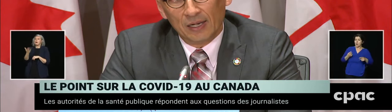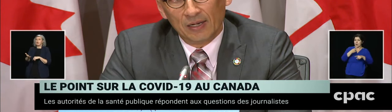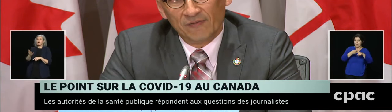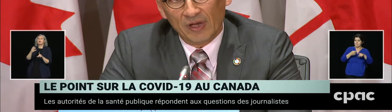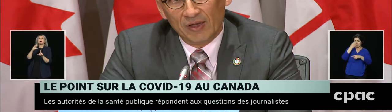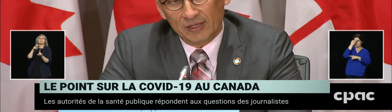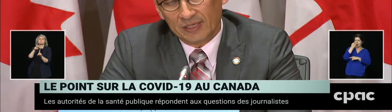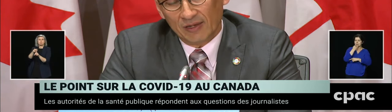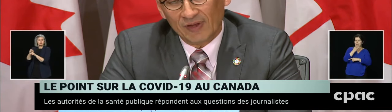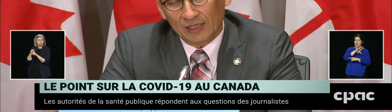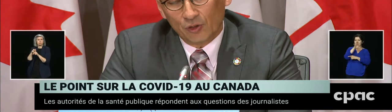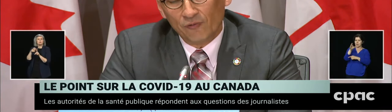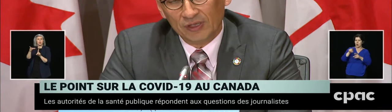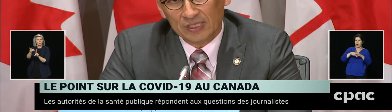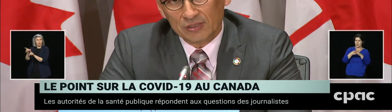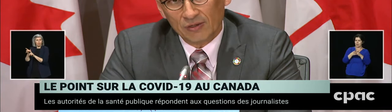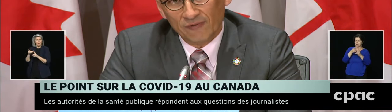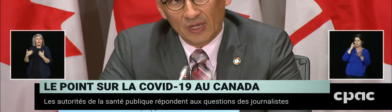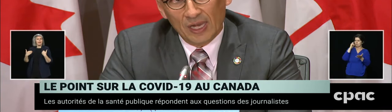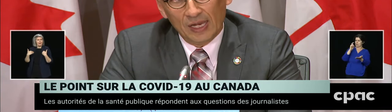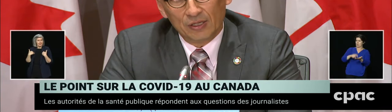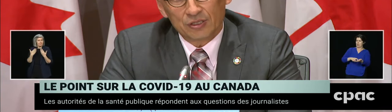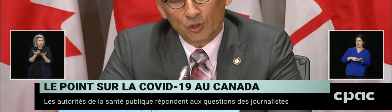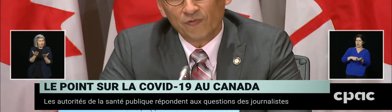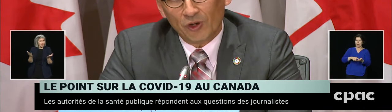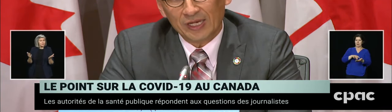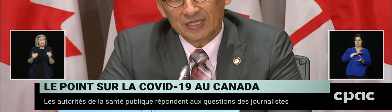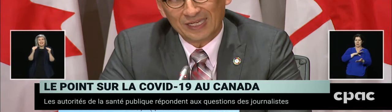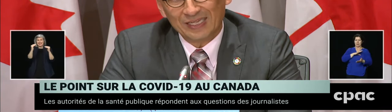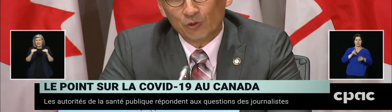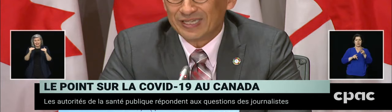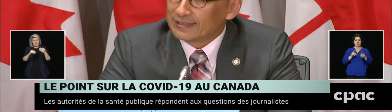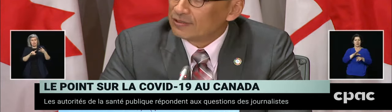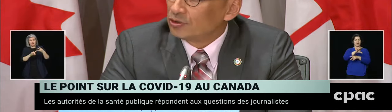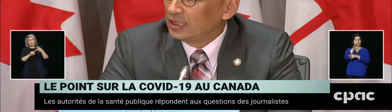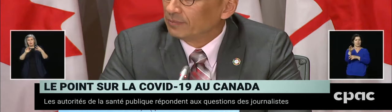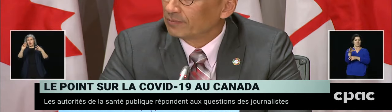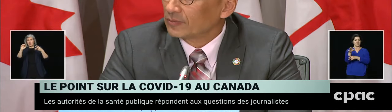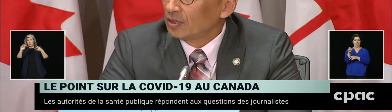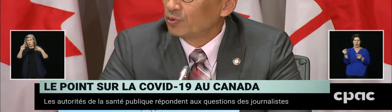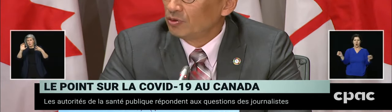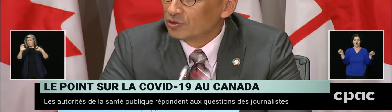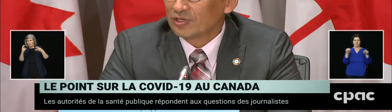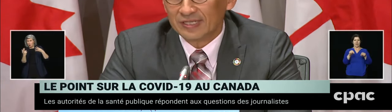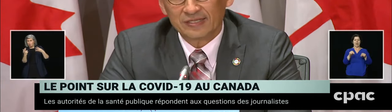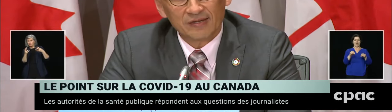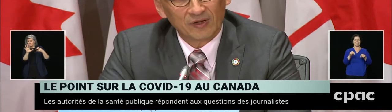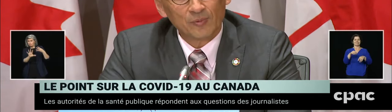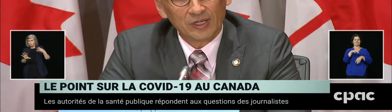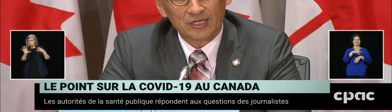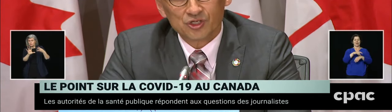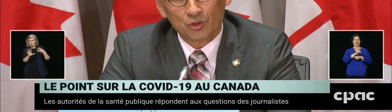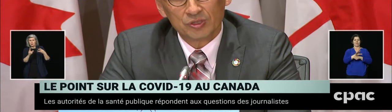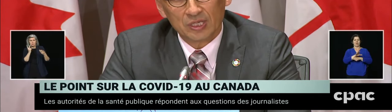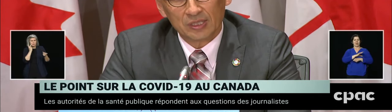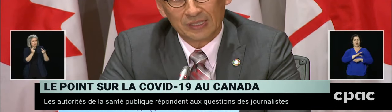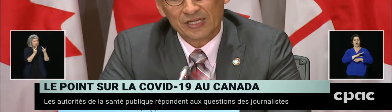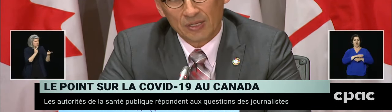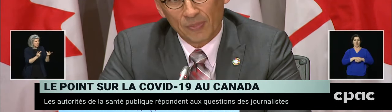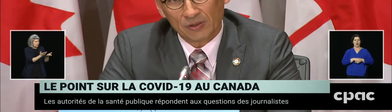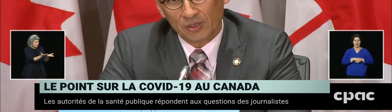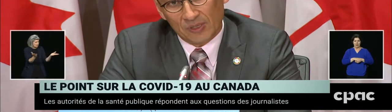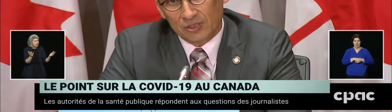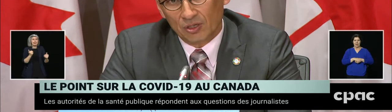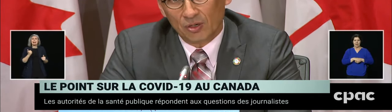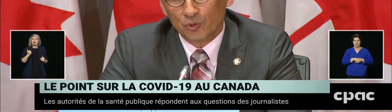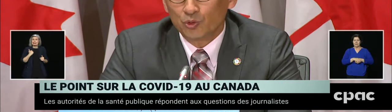STARTED SEEING HERE IN CANADA